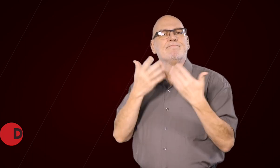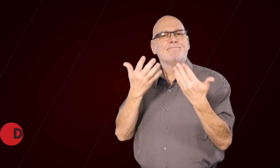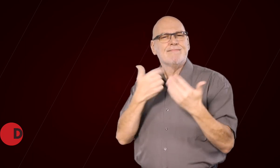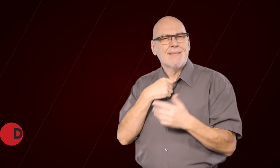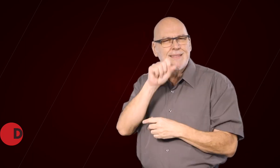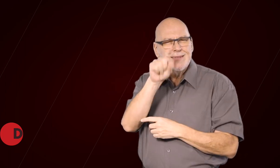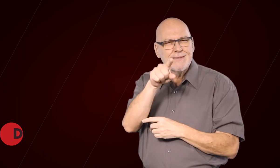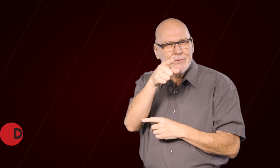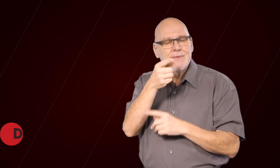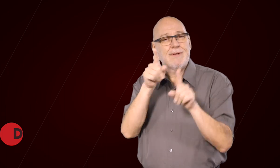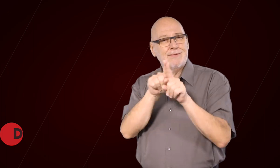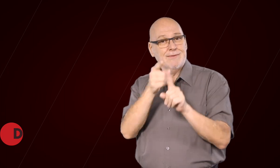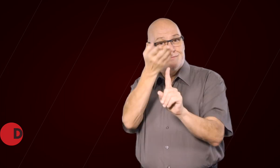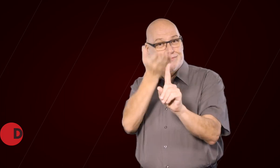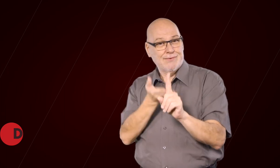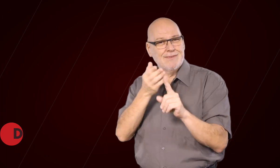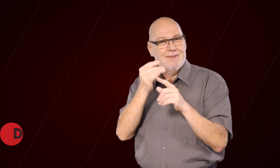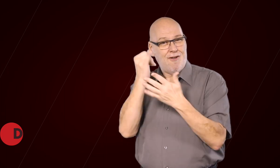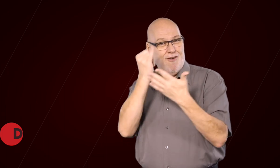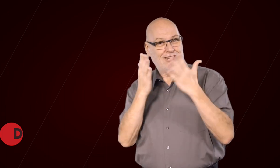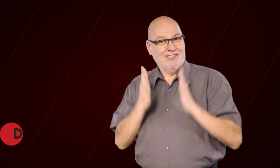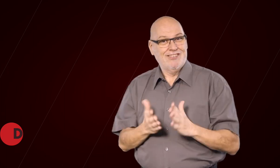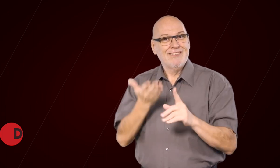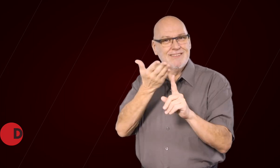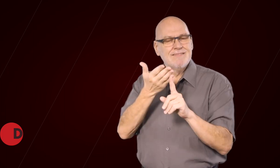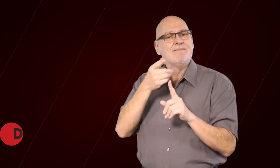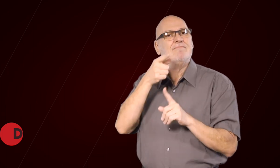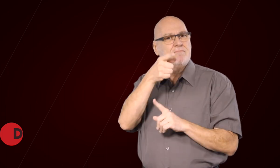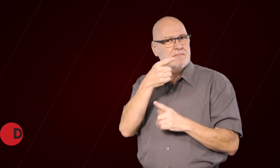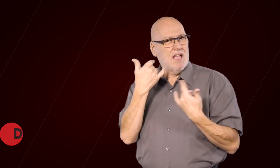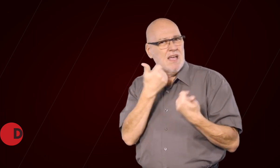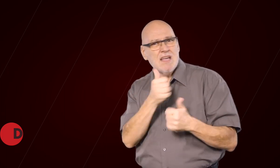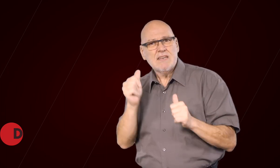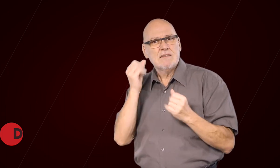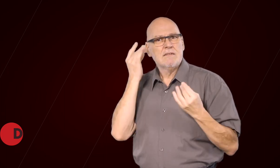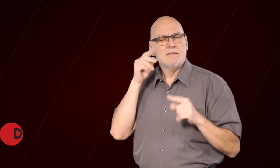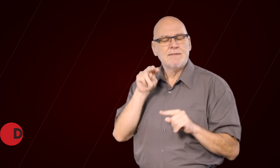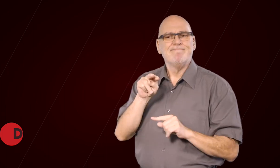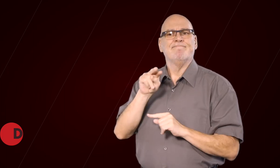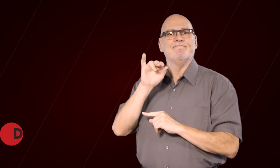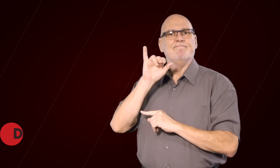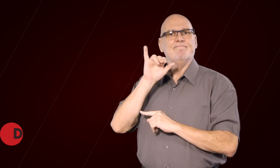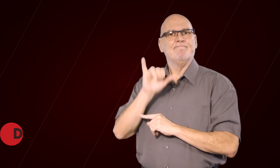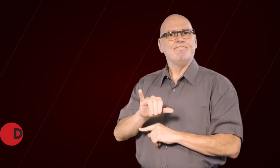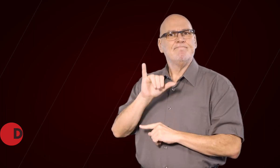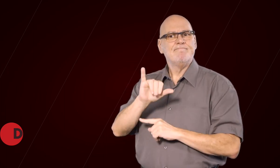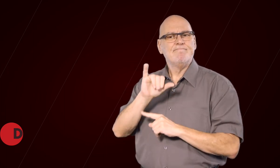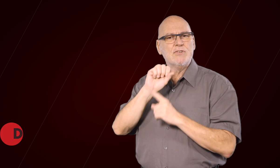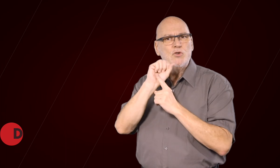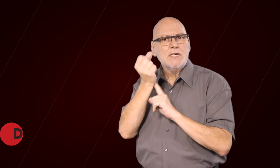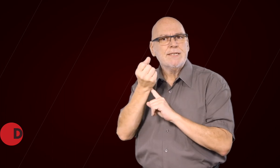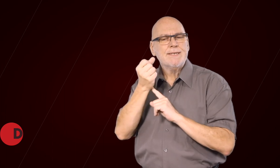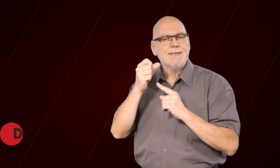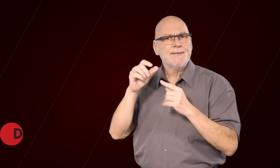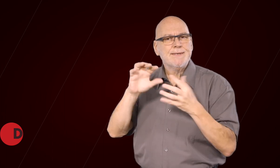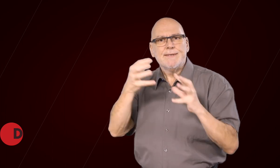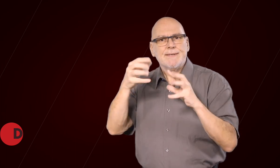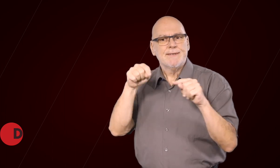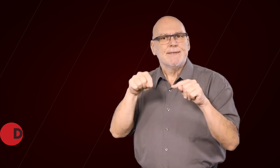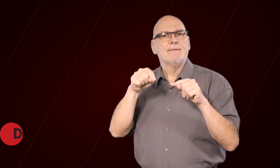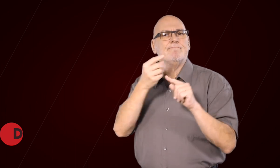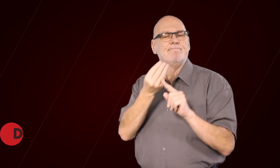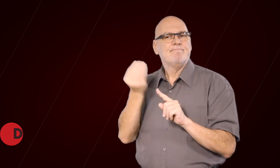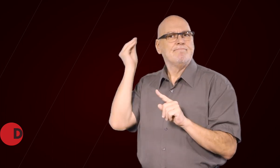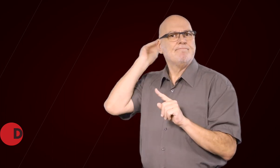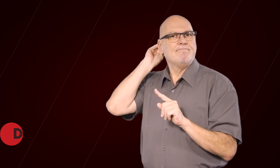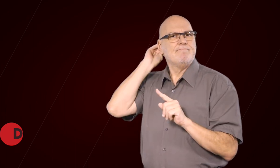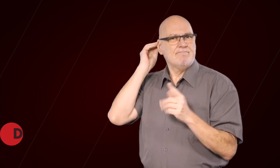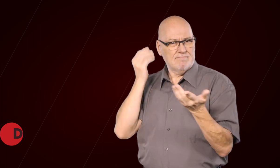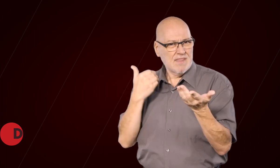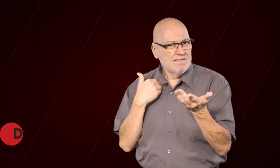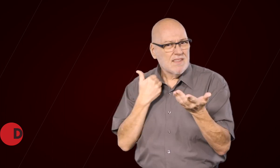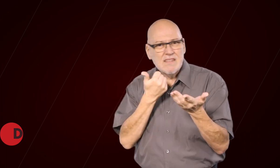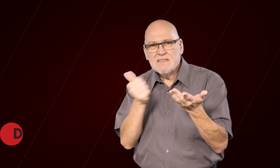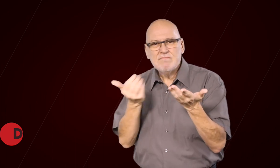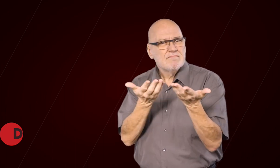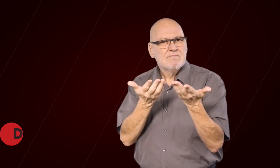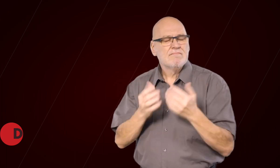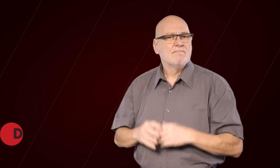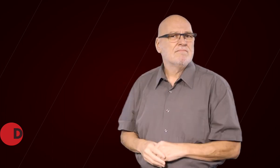went viral. As an artist, did you take away any thoughts of this situation?